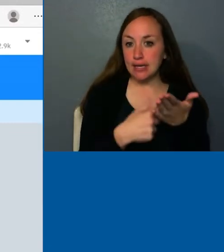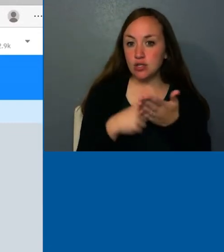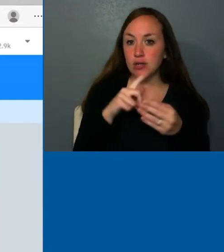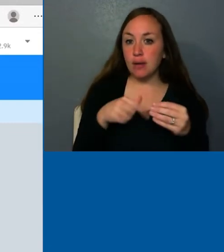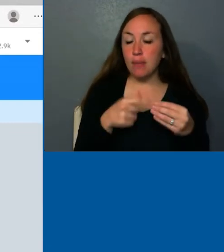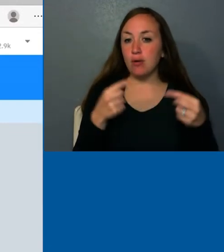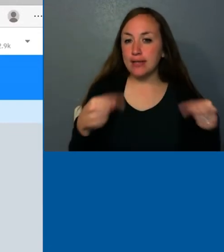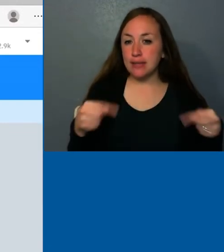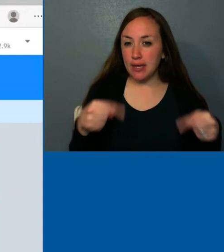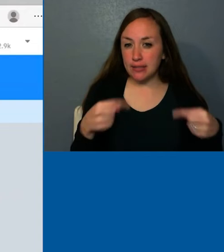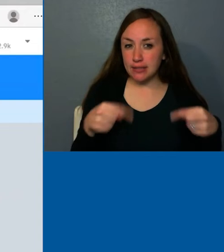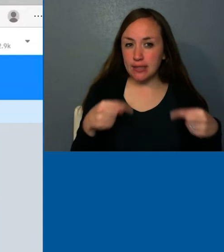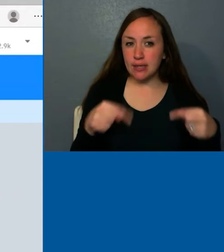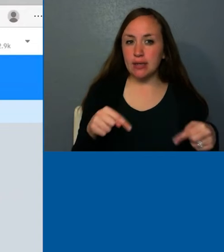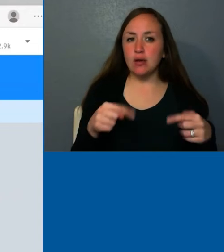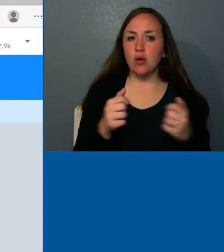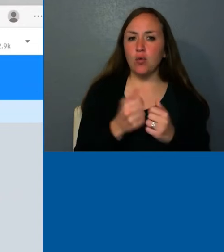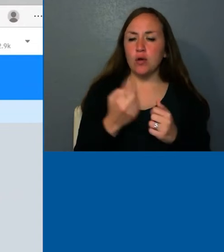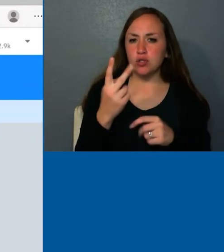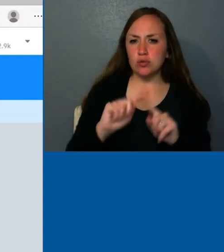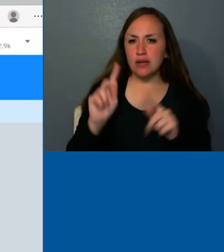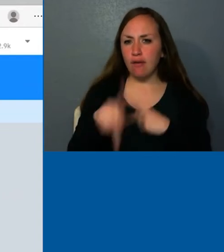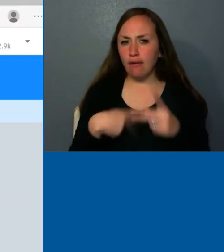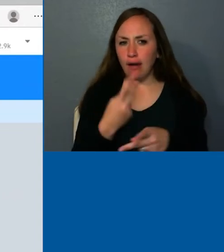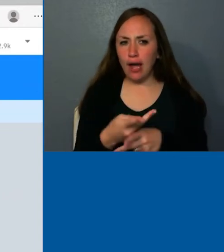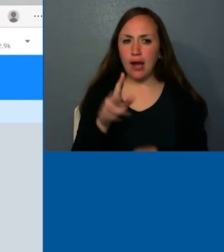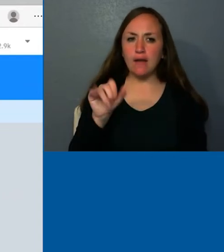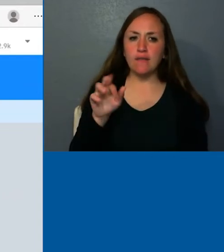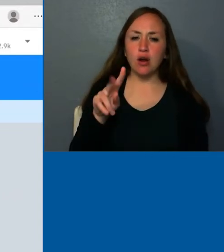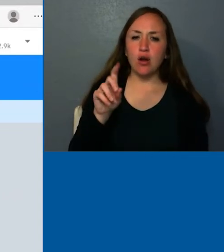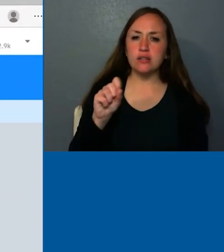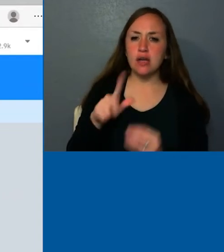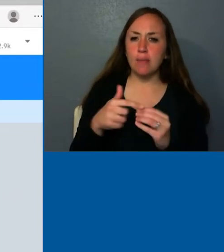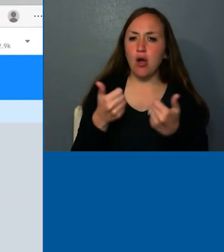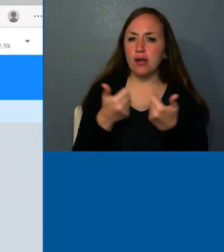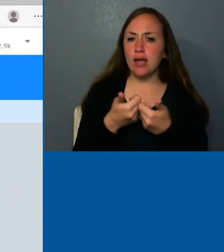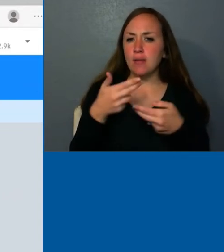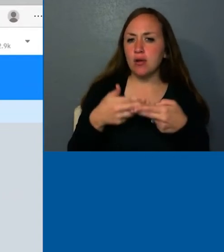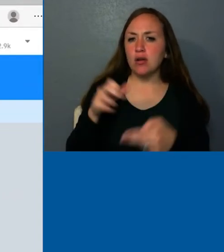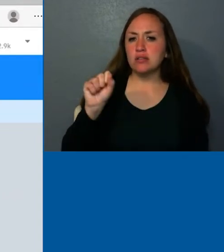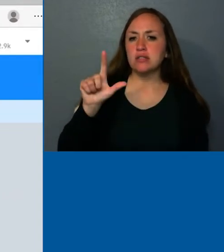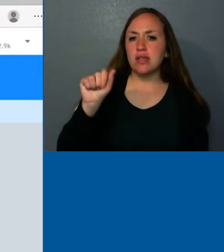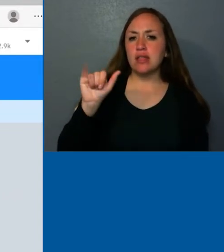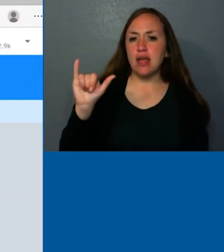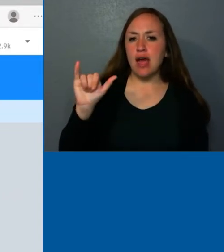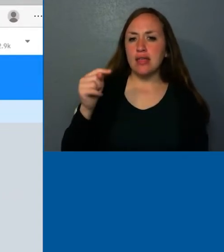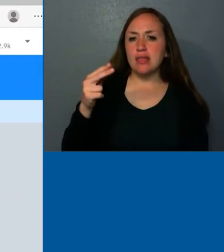between two different kind of cards on a game called Slay the Spire that I play frequently. [Reader] No, next, edit, give award button.